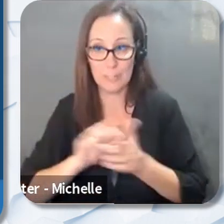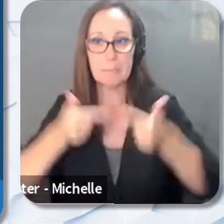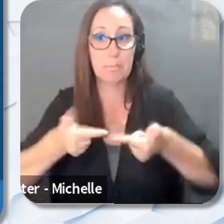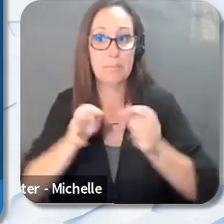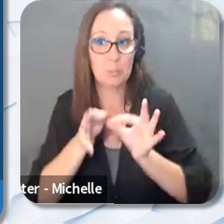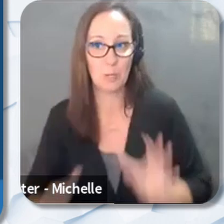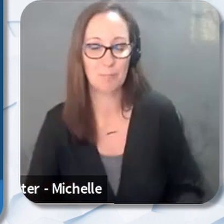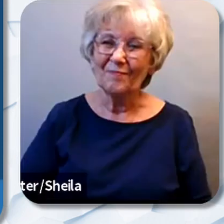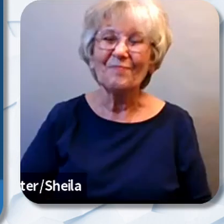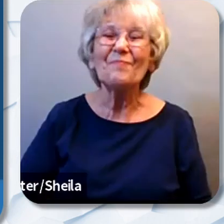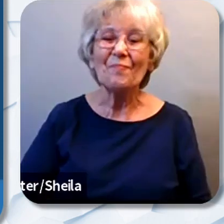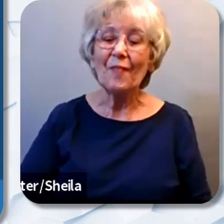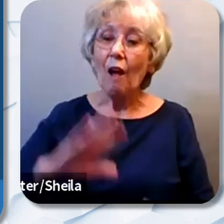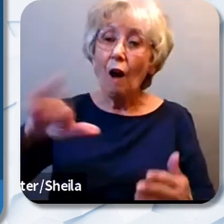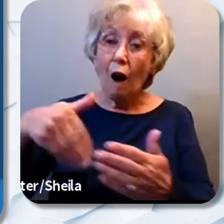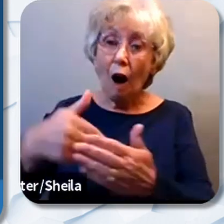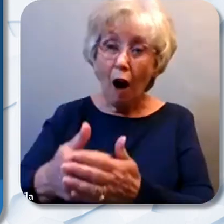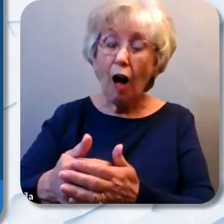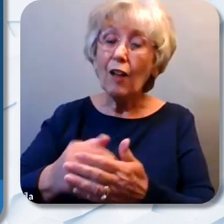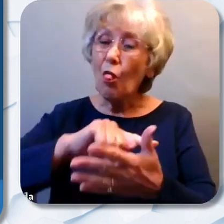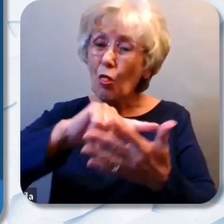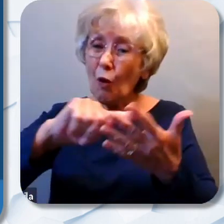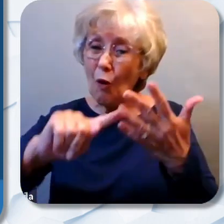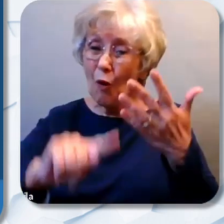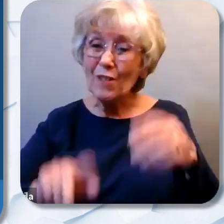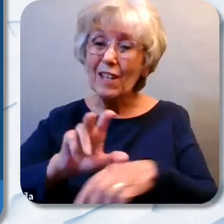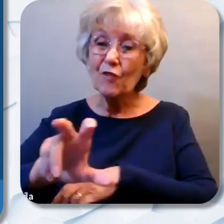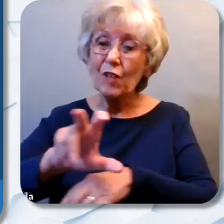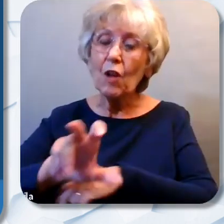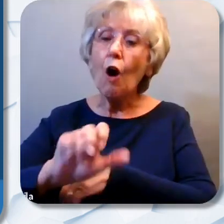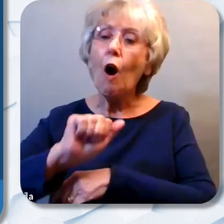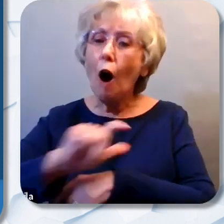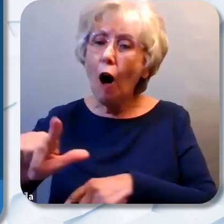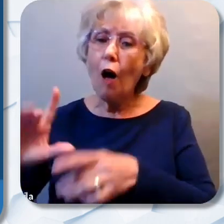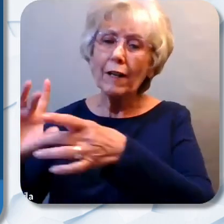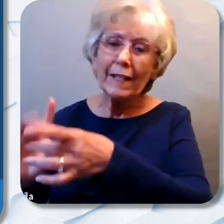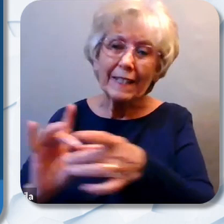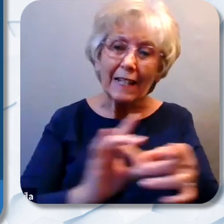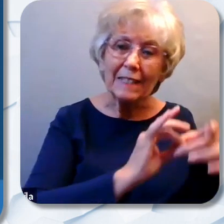All of these investments are interconnected and interdependent in order for students